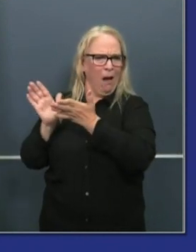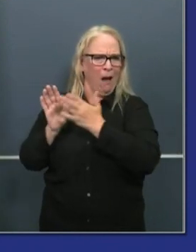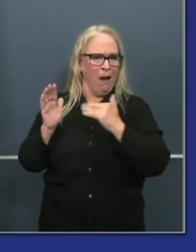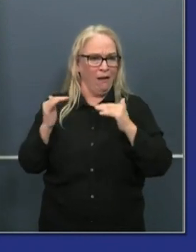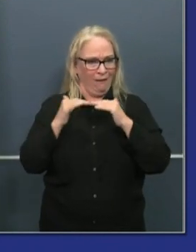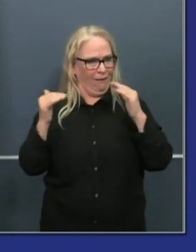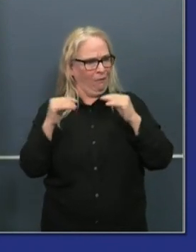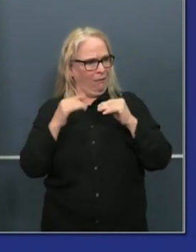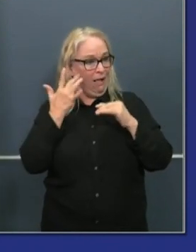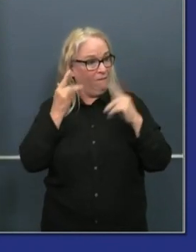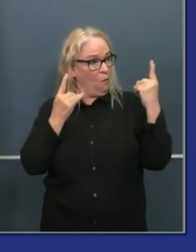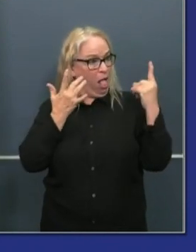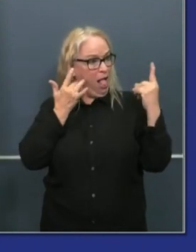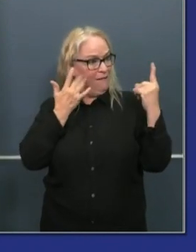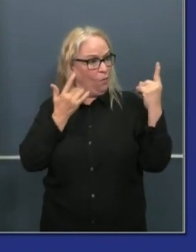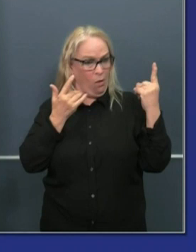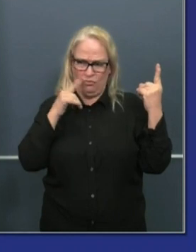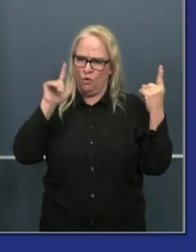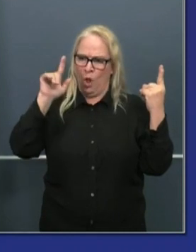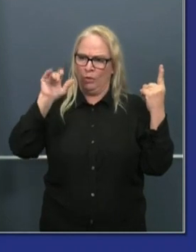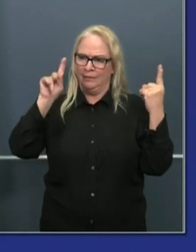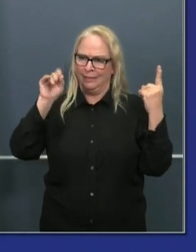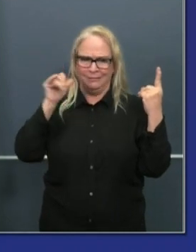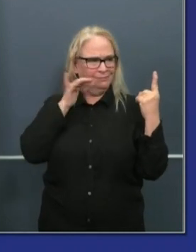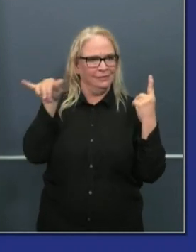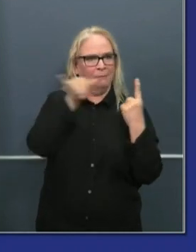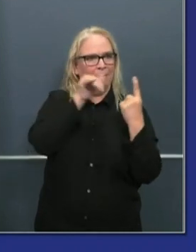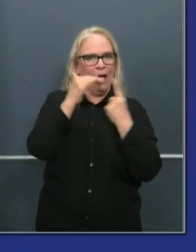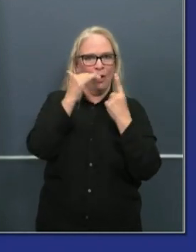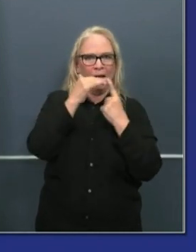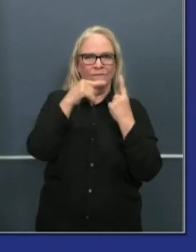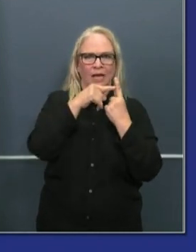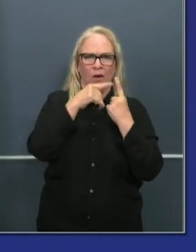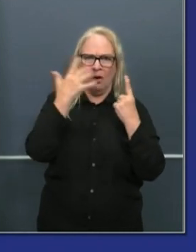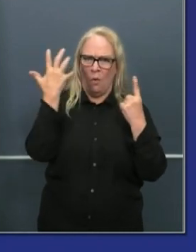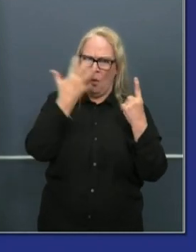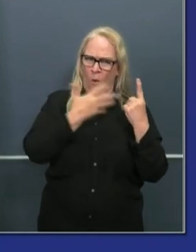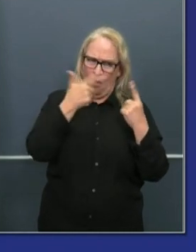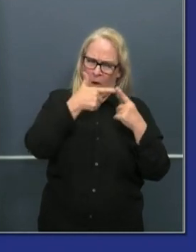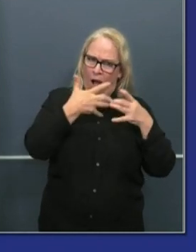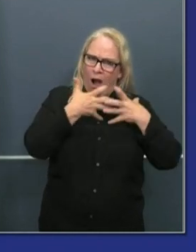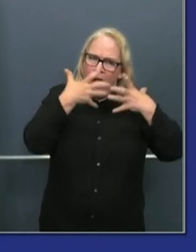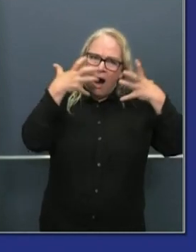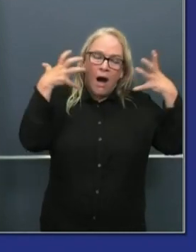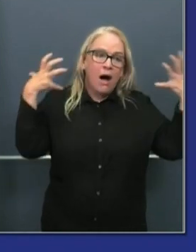DYNAMICS RELATED TO THE SPREAD OF THIS DISEASE IN DIFFERENT PARTS OF THE STATE DISTINGUISH THEMSELVES FROM OTHER PARTS OF THE STATE.